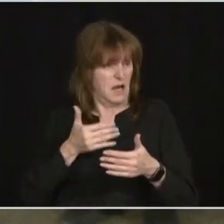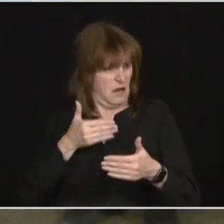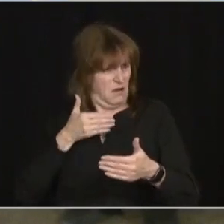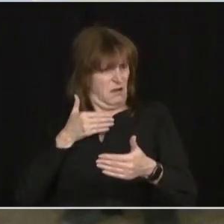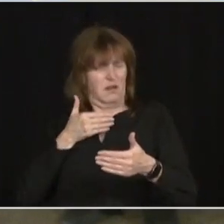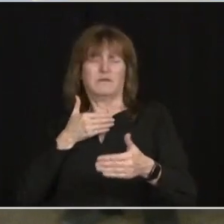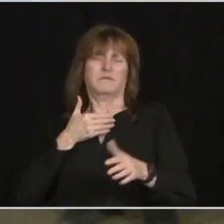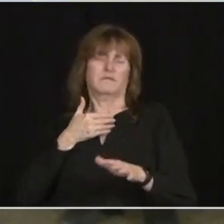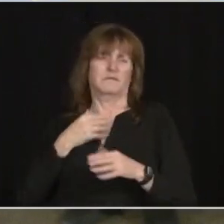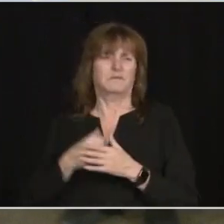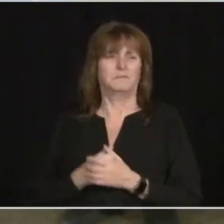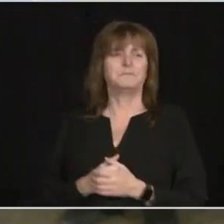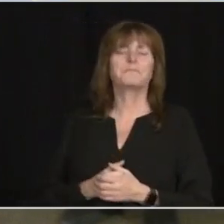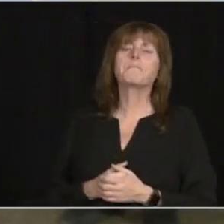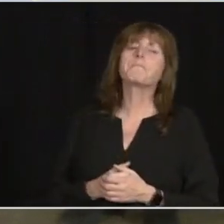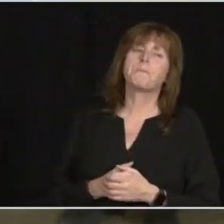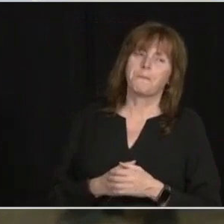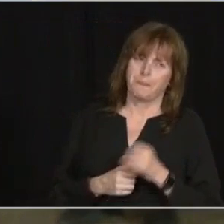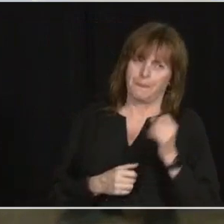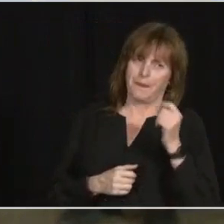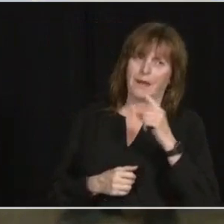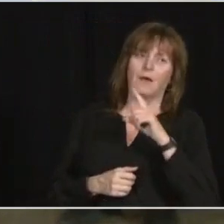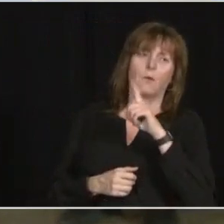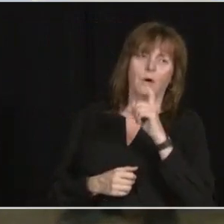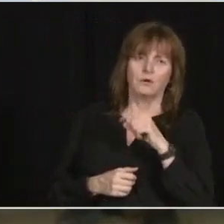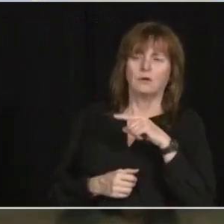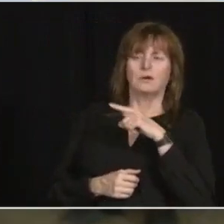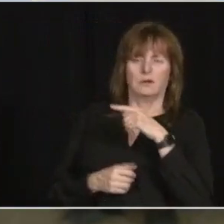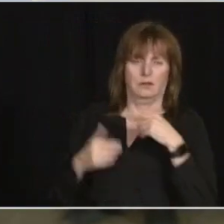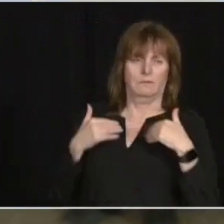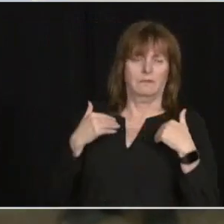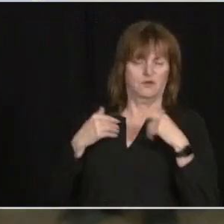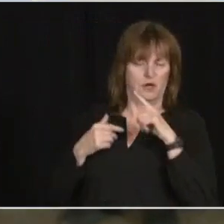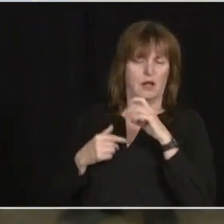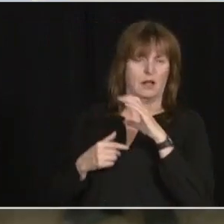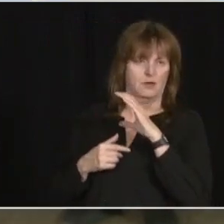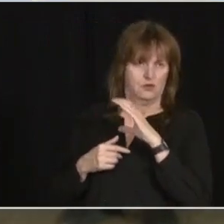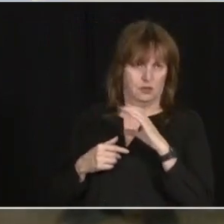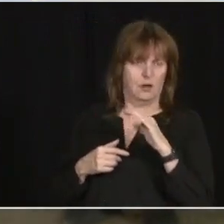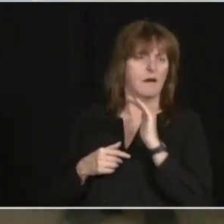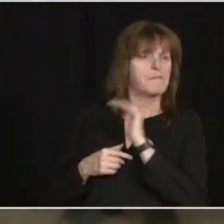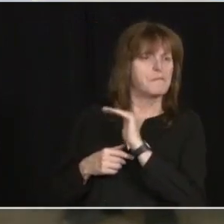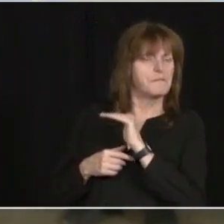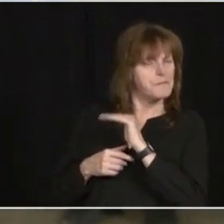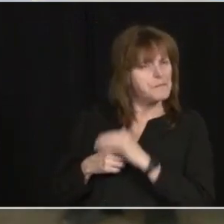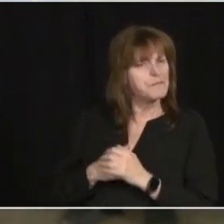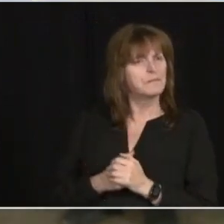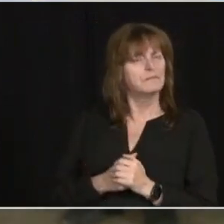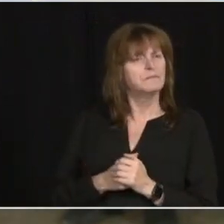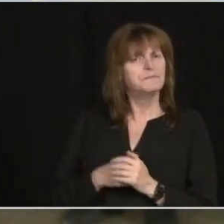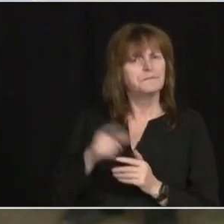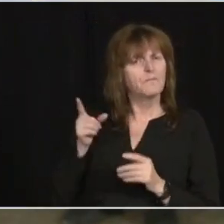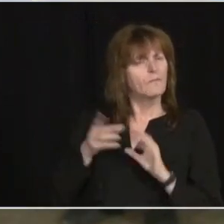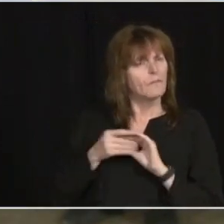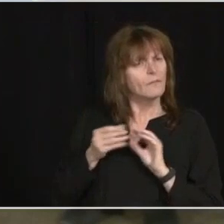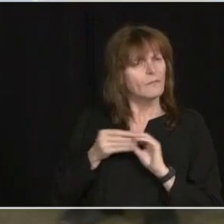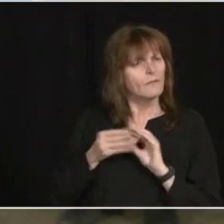too, please. Minister Lecce, you talked about how quickly the distance learning plan came together, but I'm wondering why it